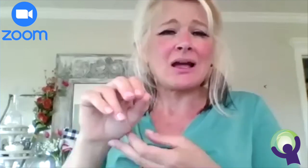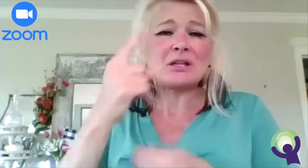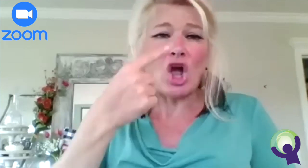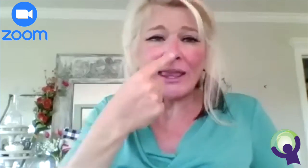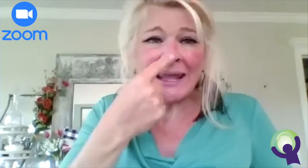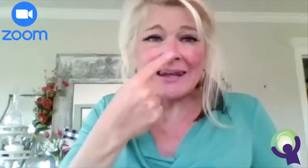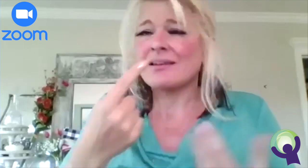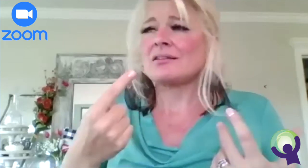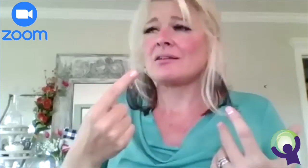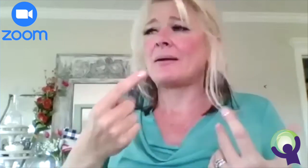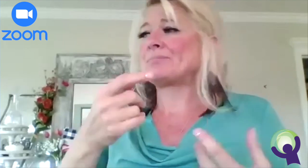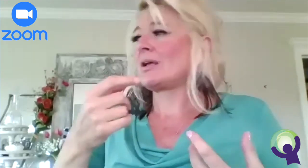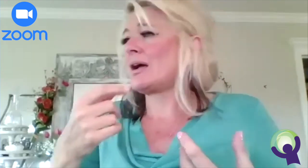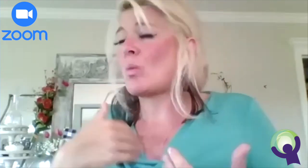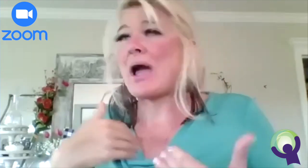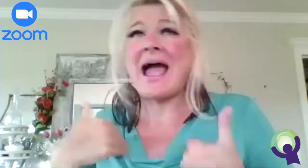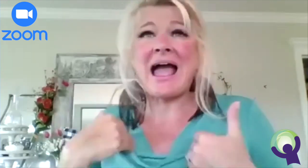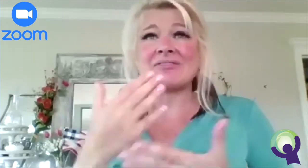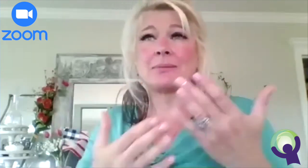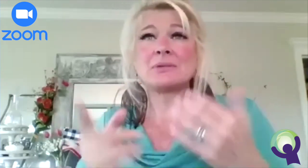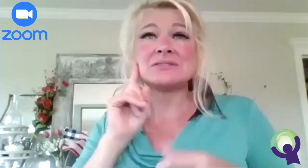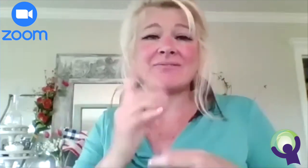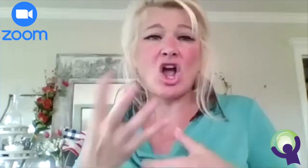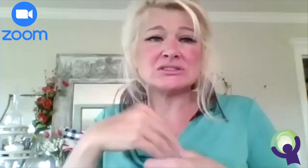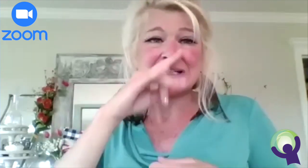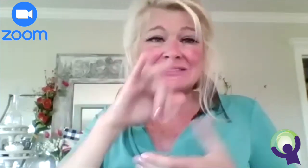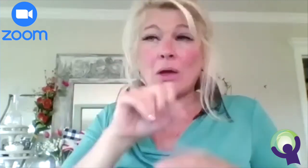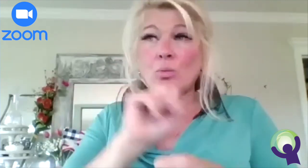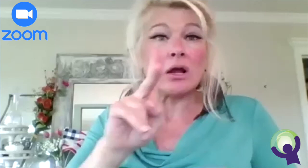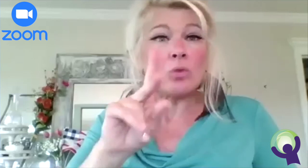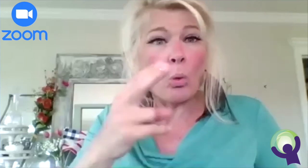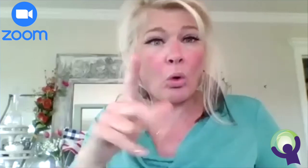some of their skills they're just amazing with and you know we have some